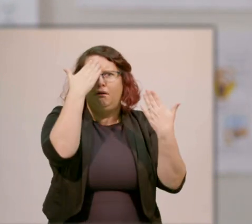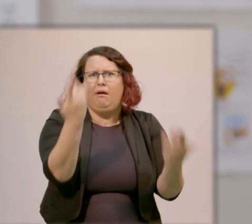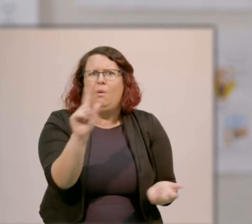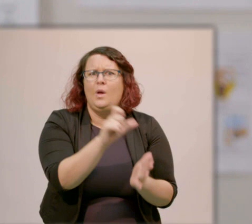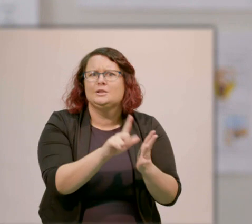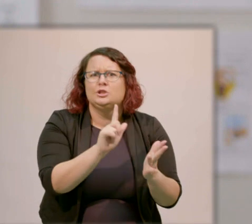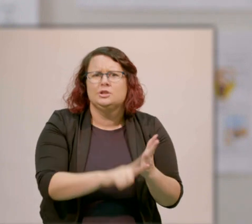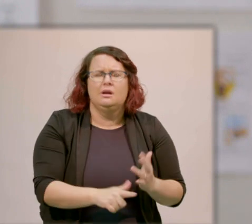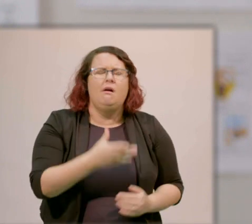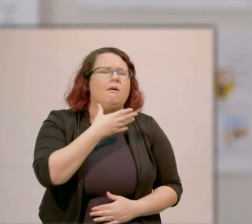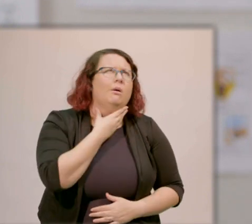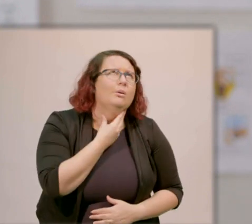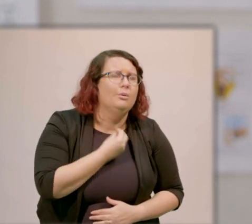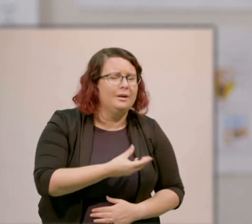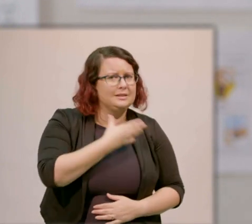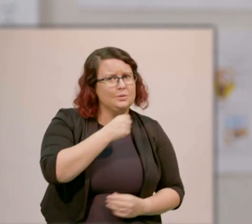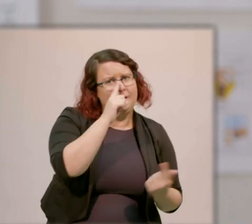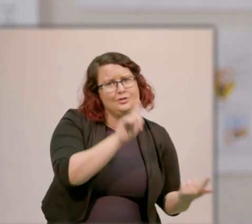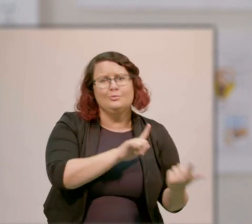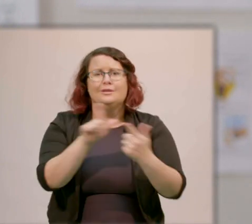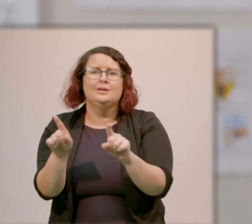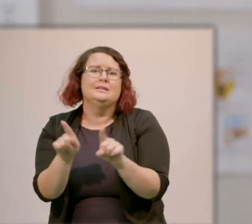They wished and they wished that they could go too.